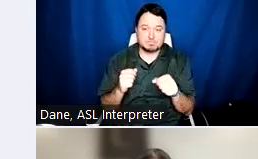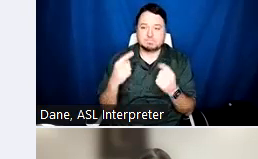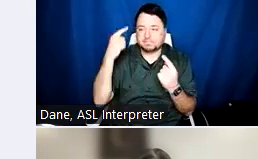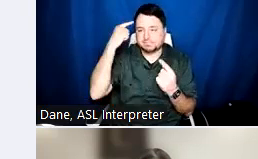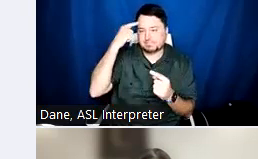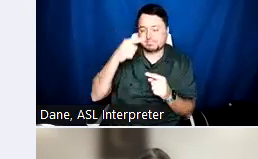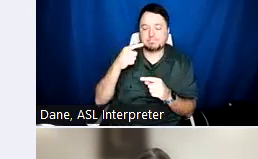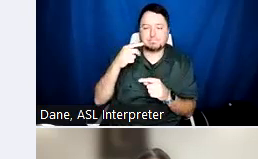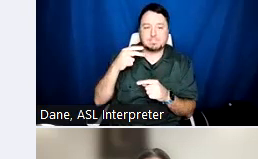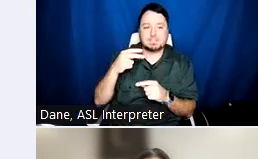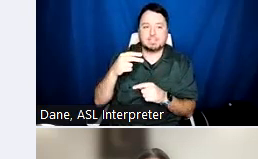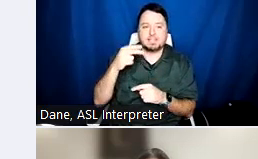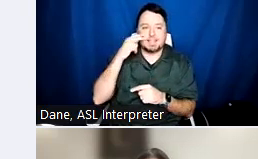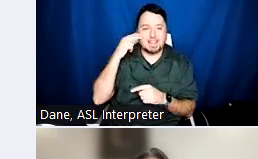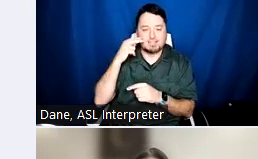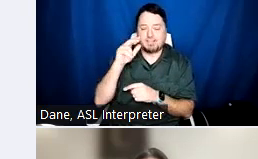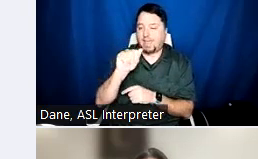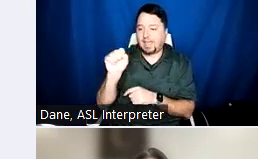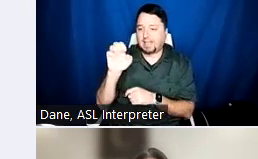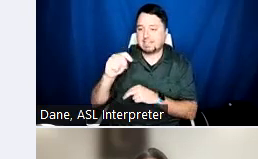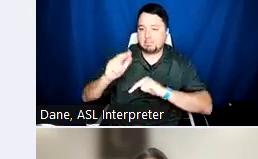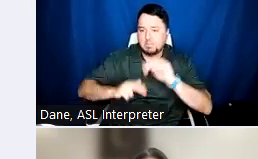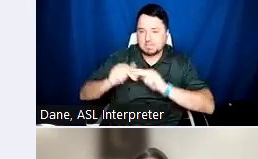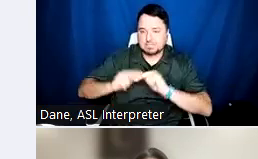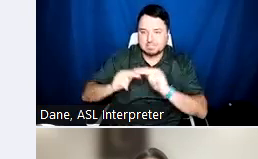native asset building field that we have all of these challenges that we are working with,